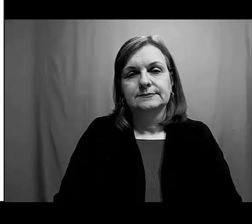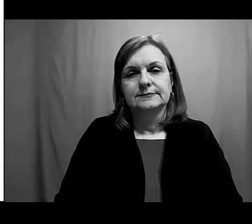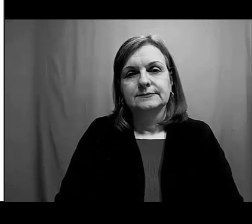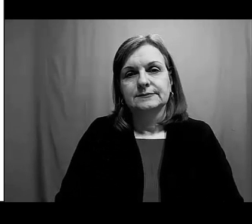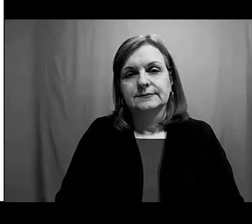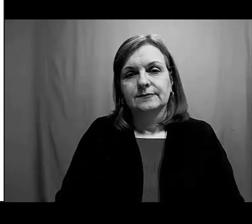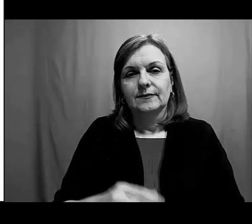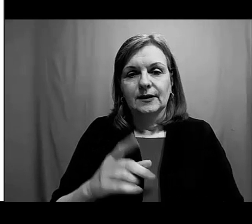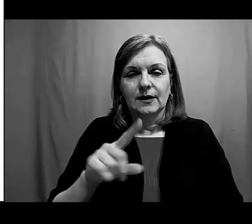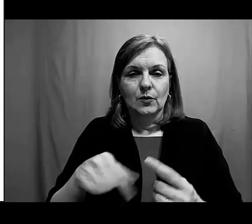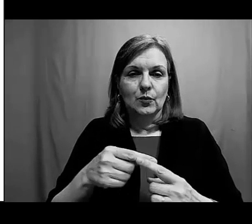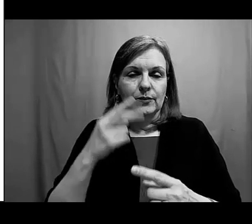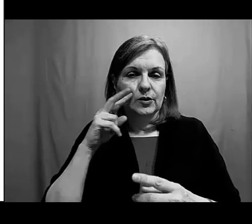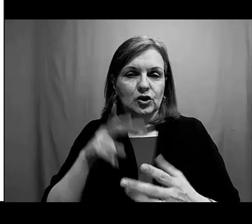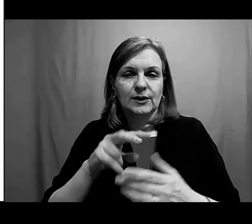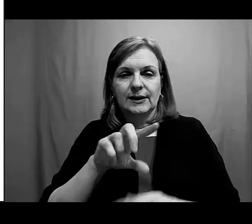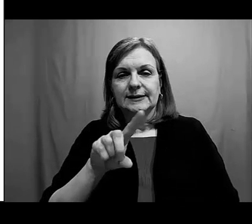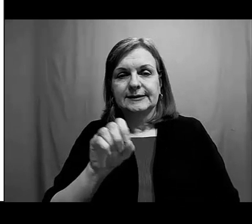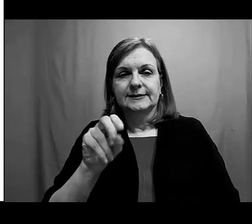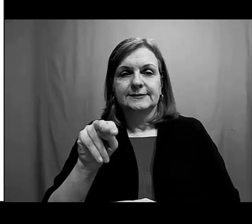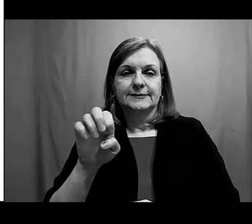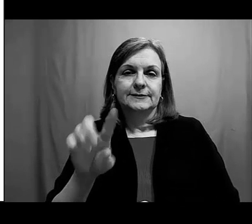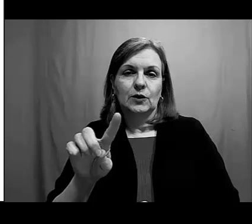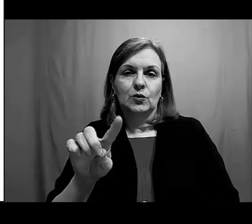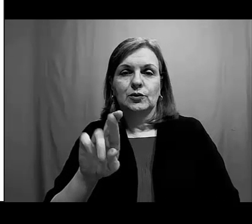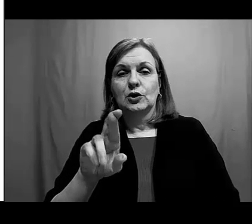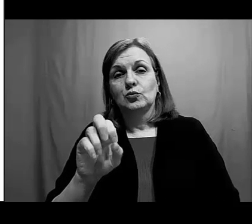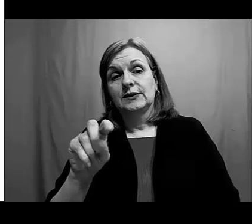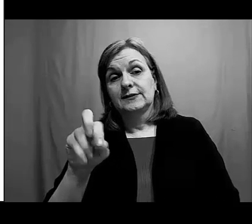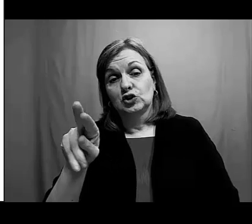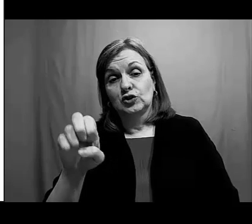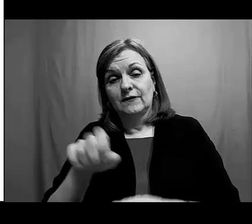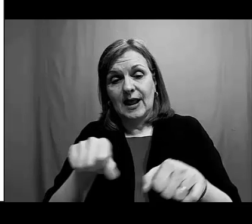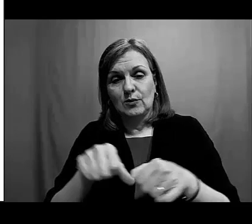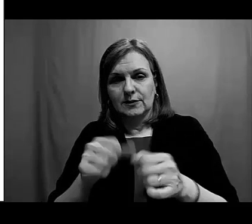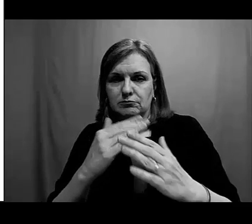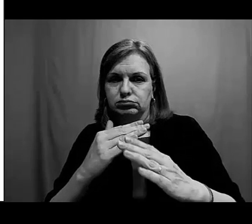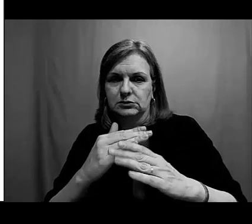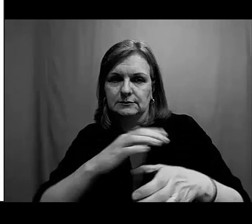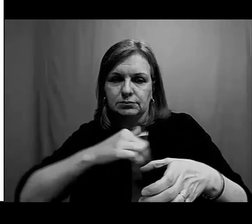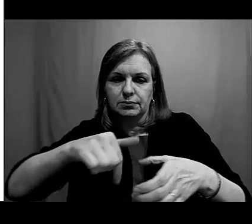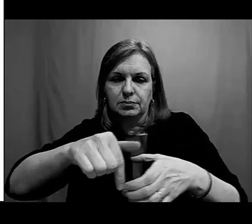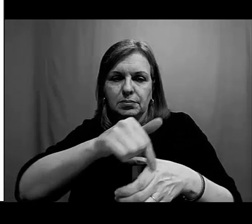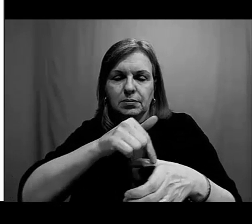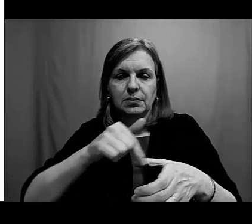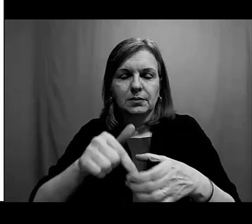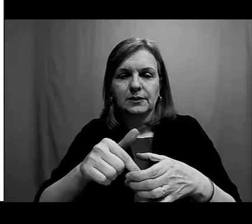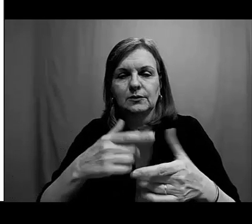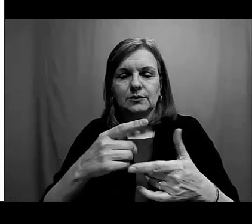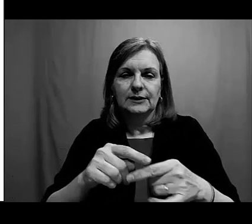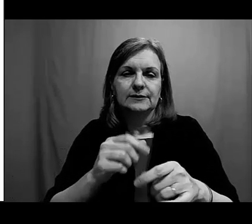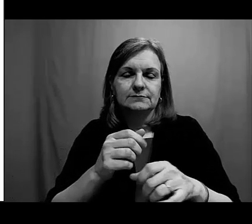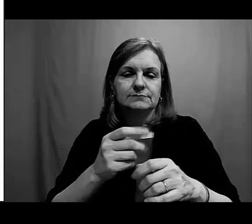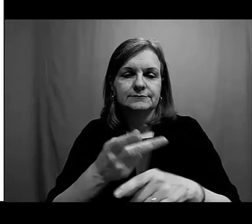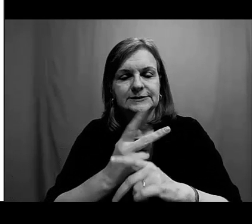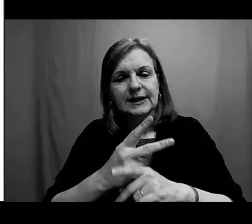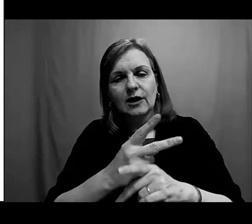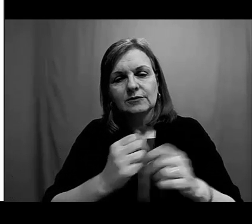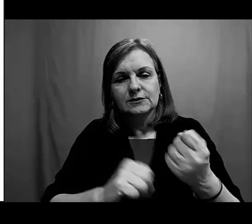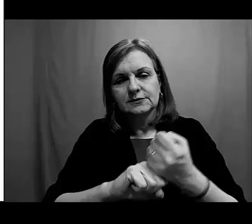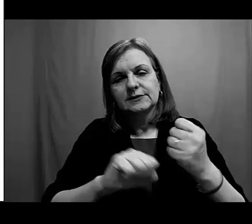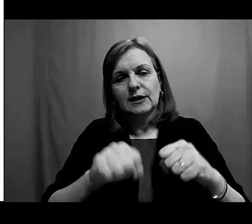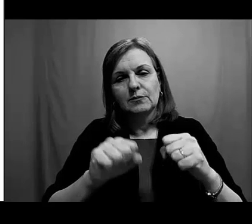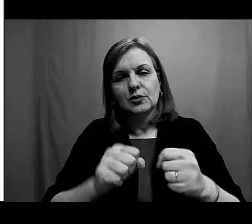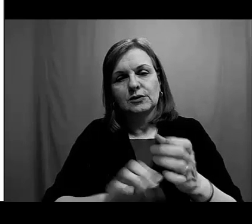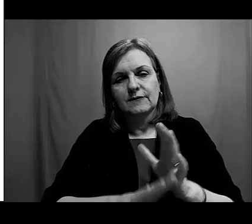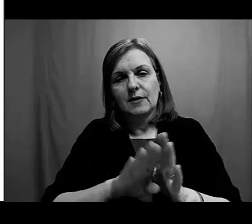When we look at the zoned reserves we are really looking at it the ability to increase sustainable development